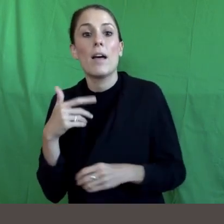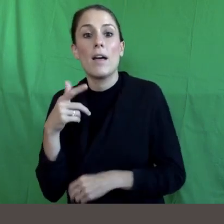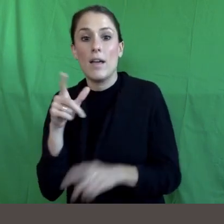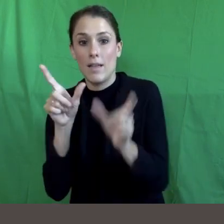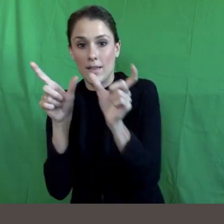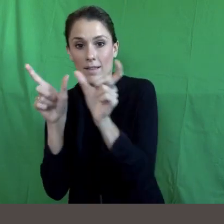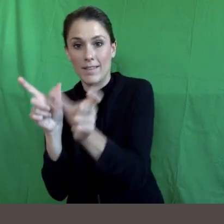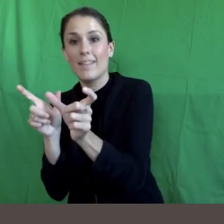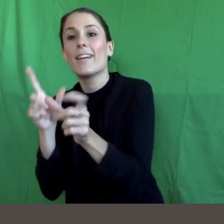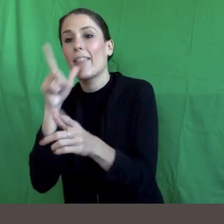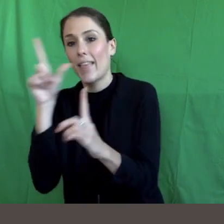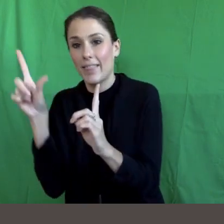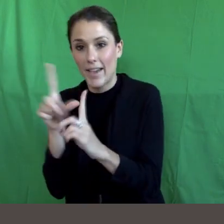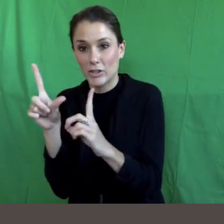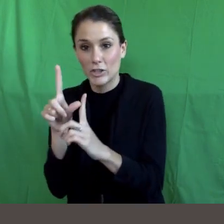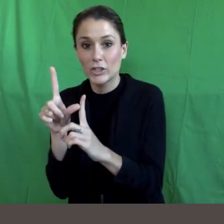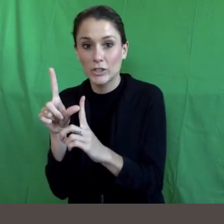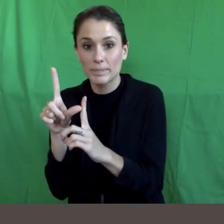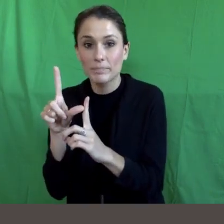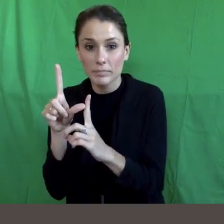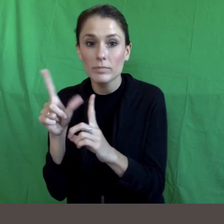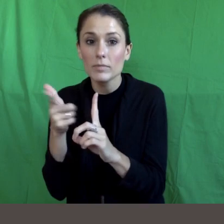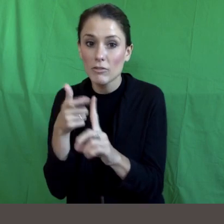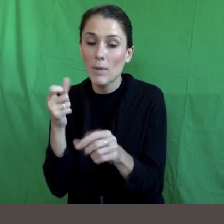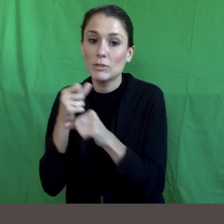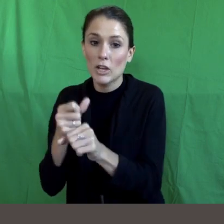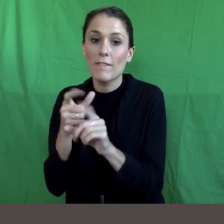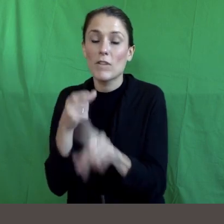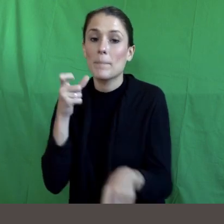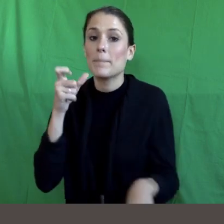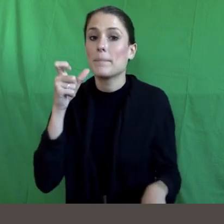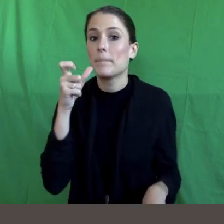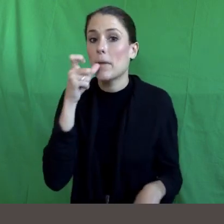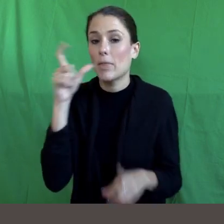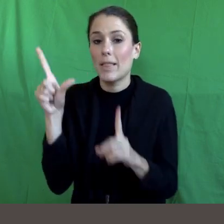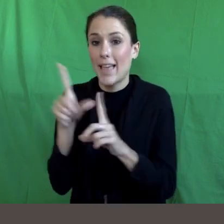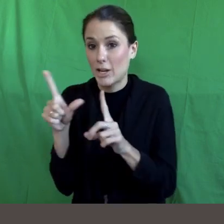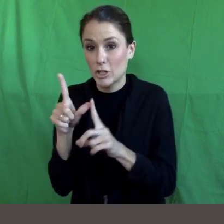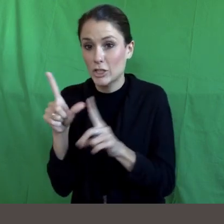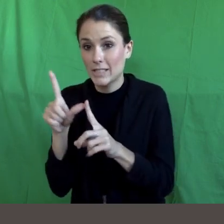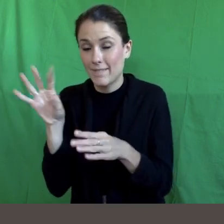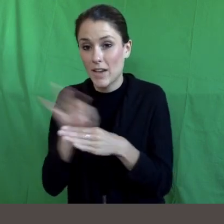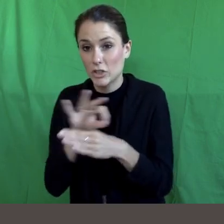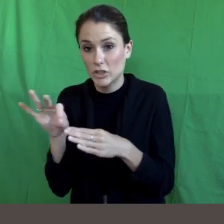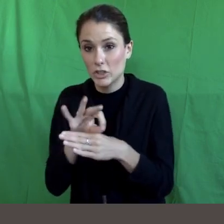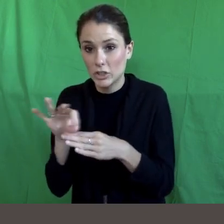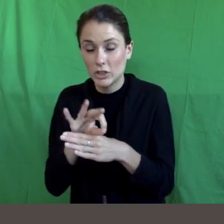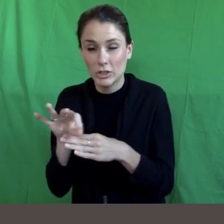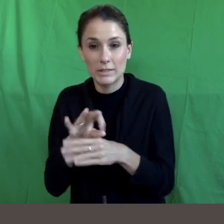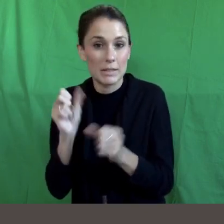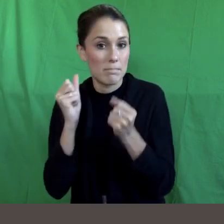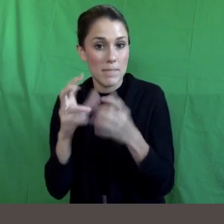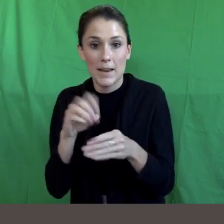Then we have the ASCII lowercase. These letters right here, which are generated by the generator that we get from the letters generator function.